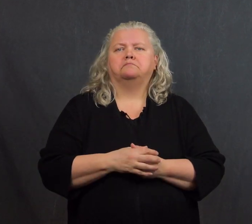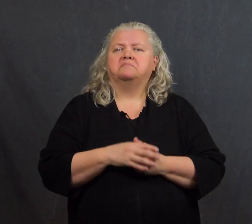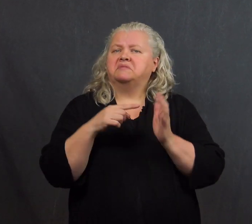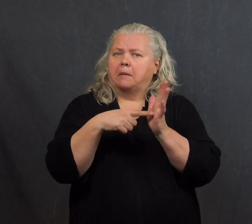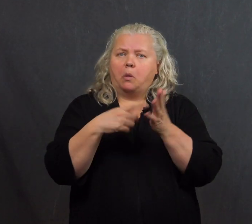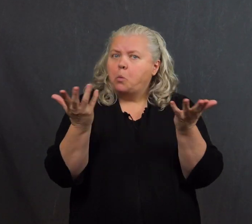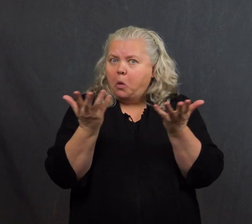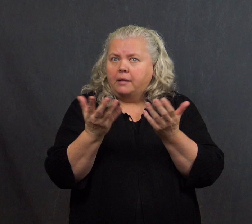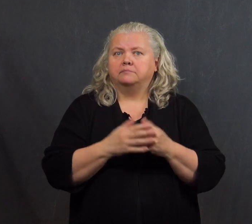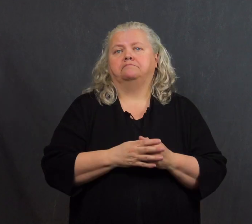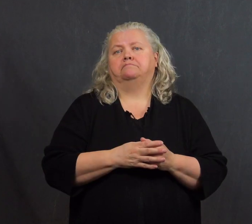Examples include: